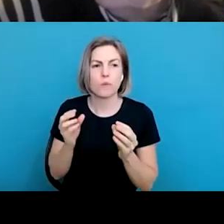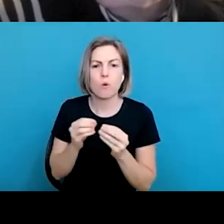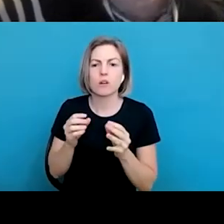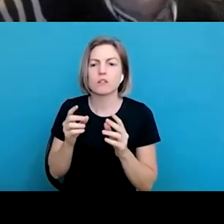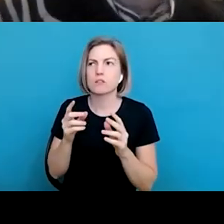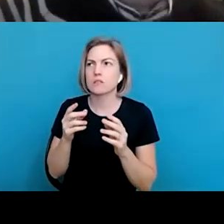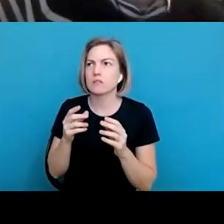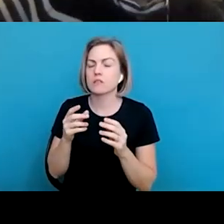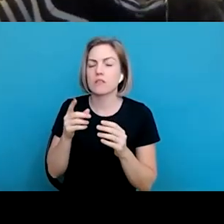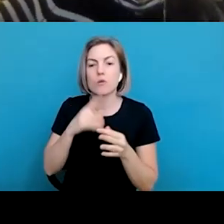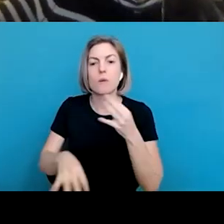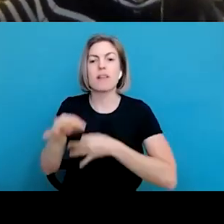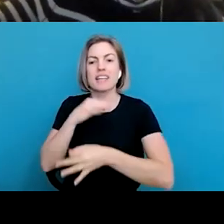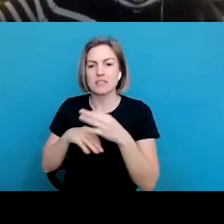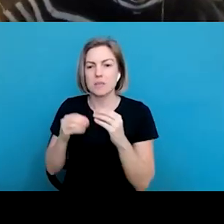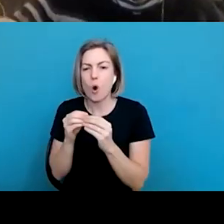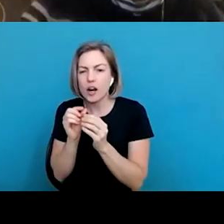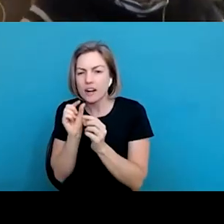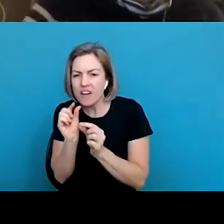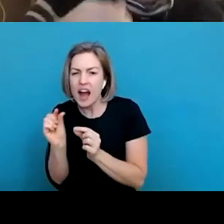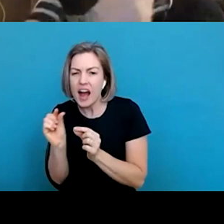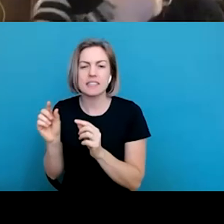more fine-grain gestures that they use in the real world.